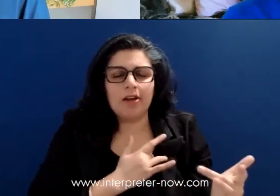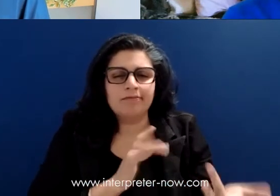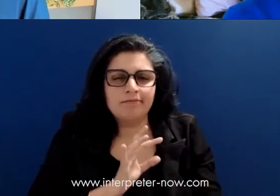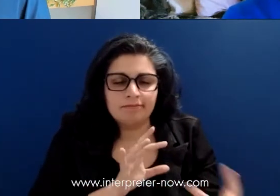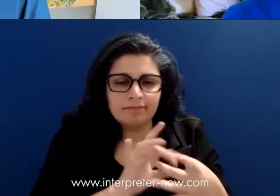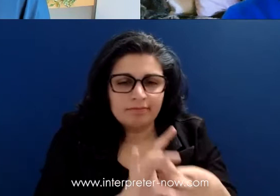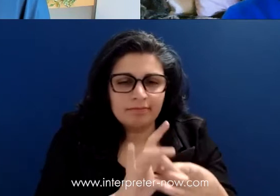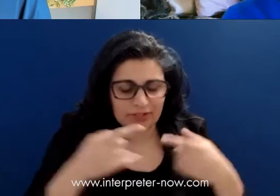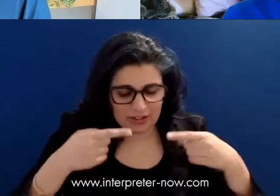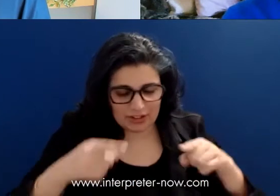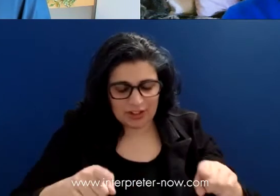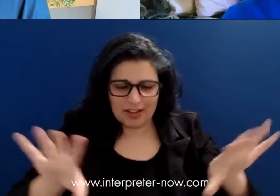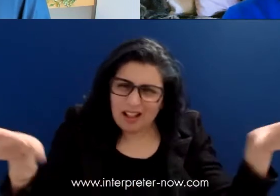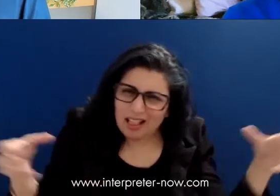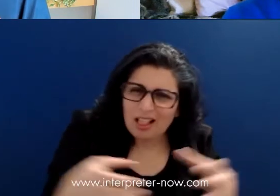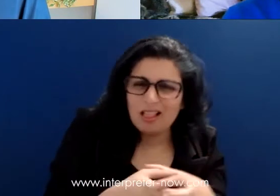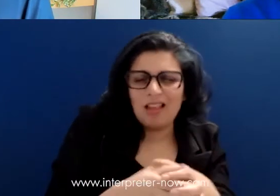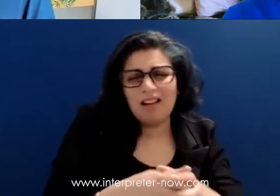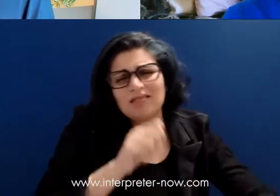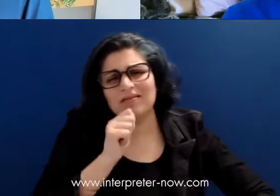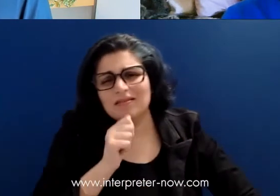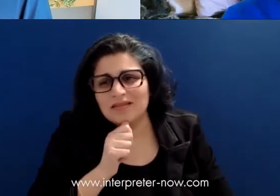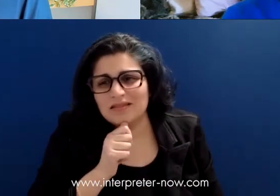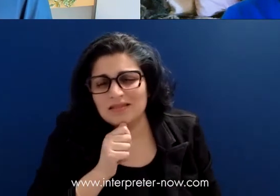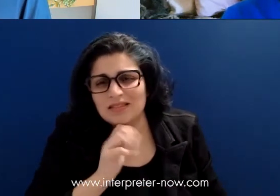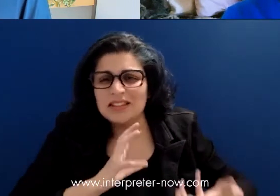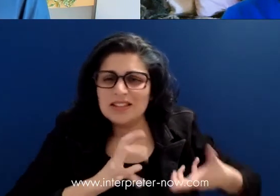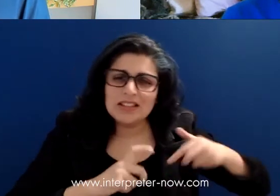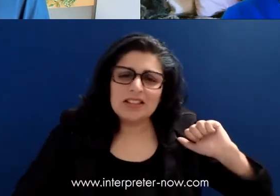grief and suffering, where we're centering empathy and allyship and holding space for